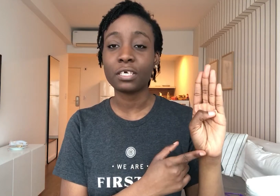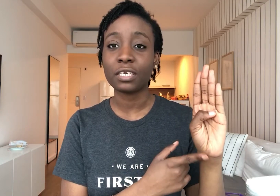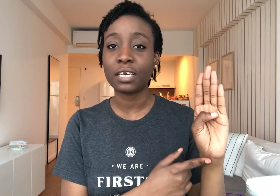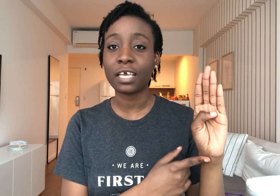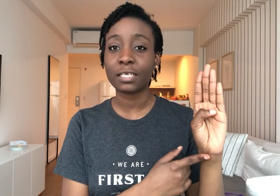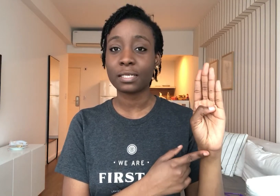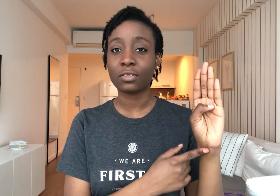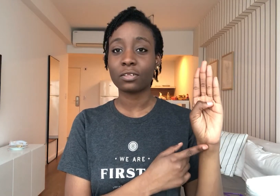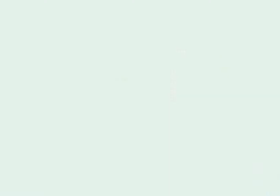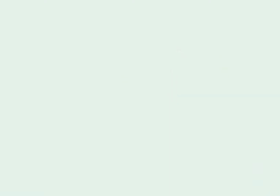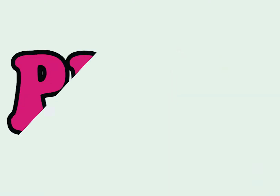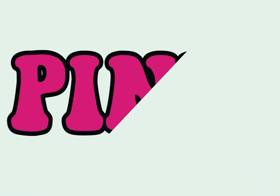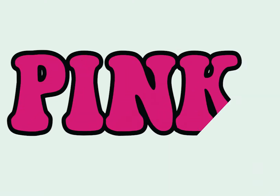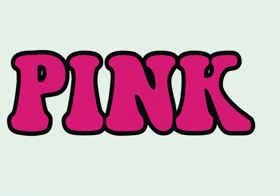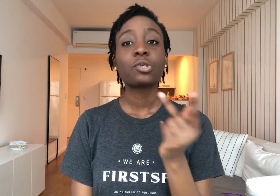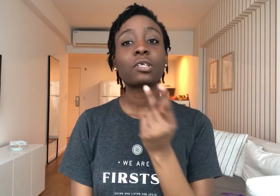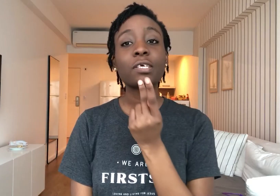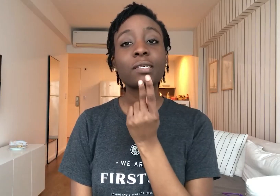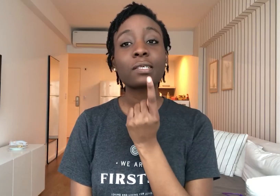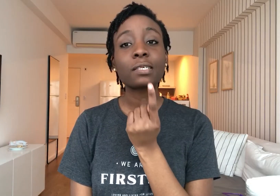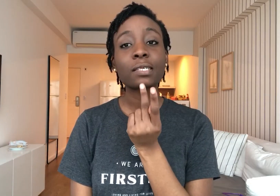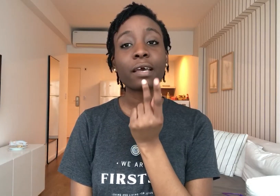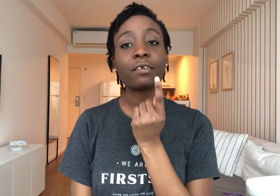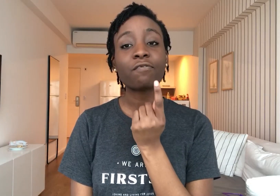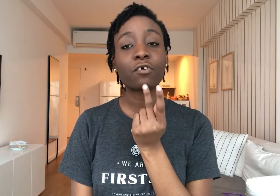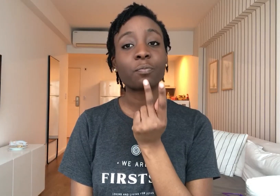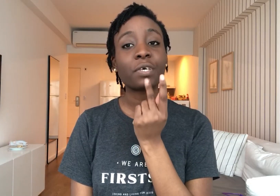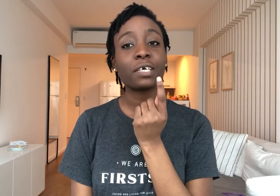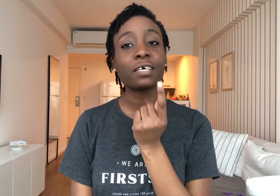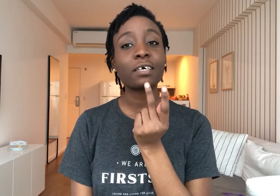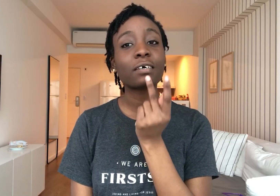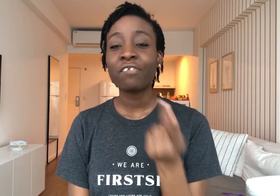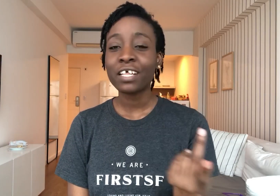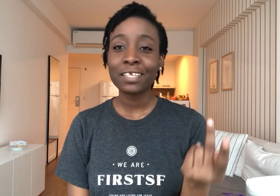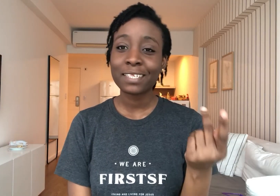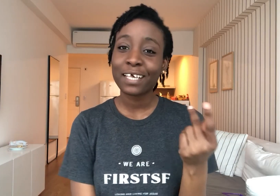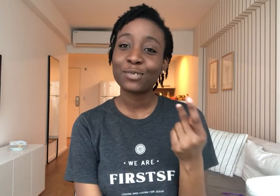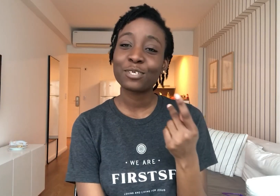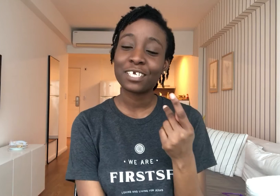So this is the sign for pink, I find these signs really